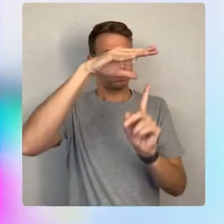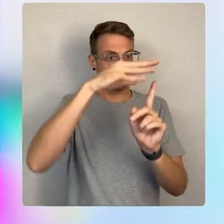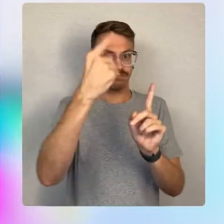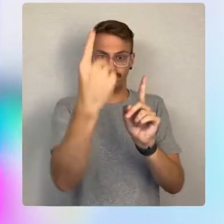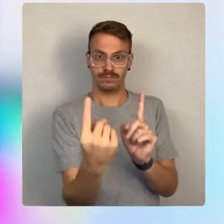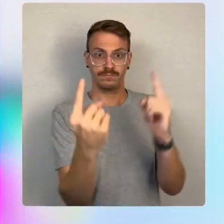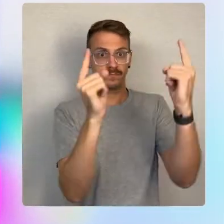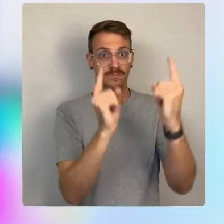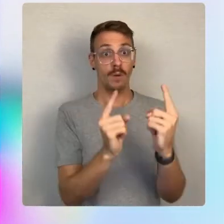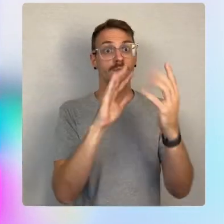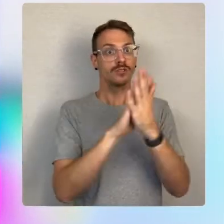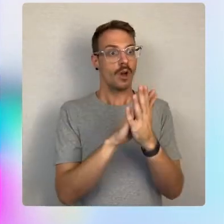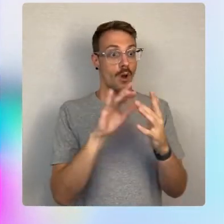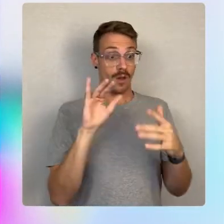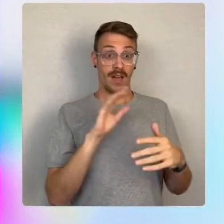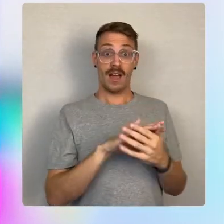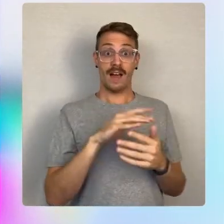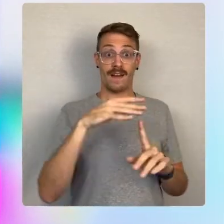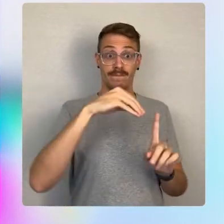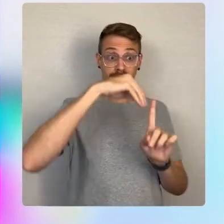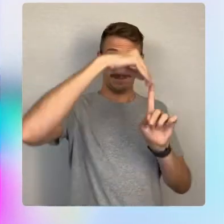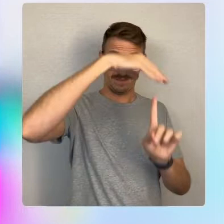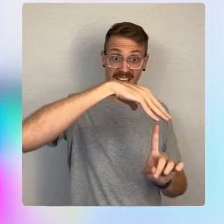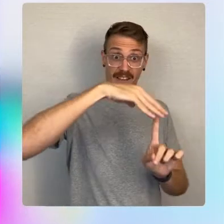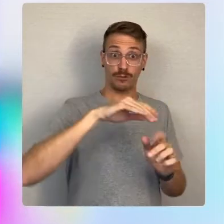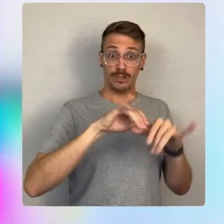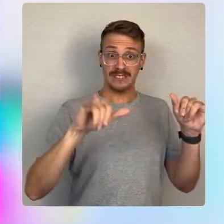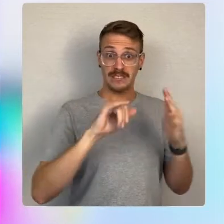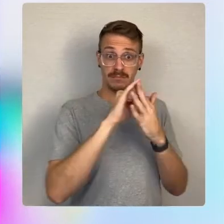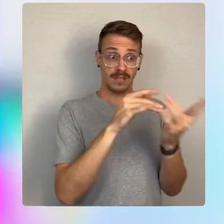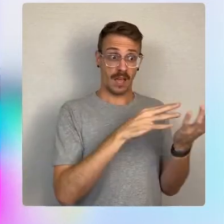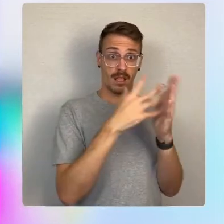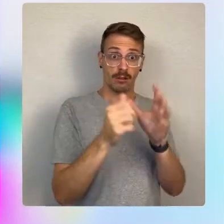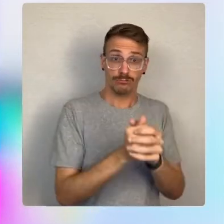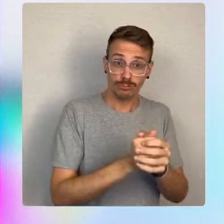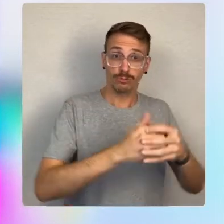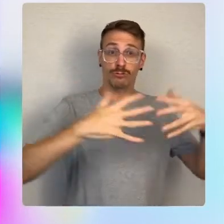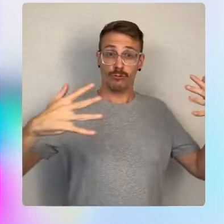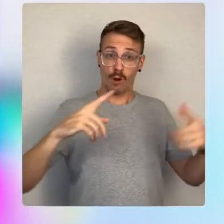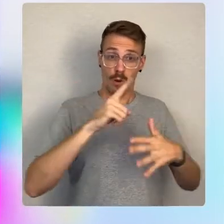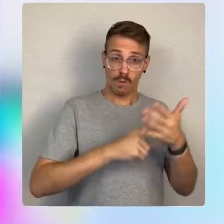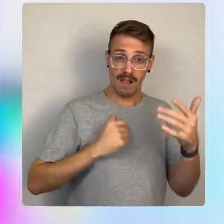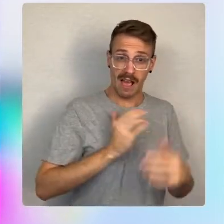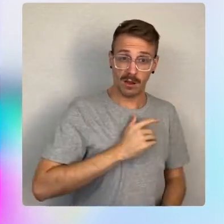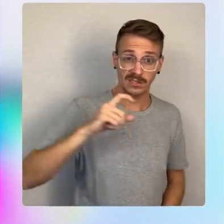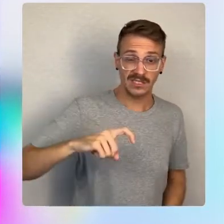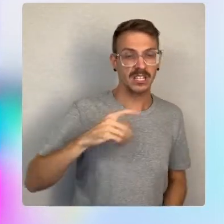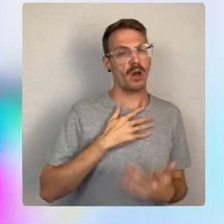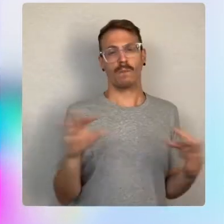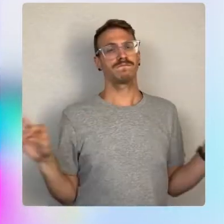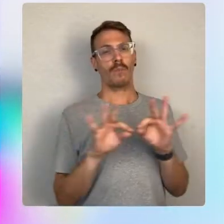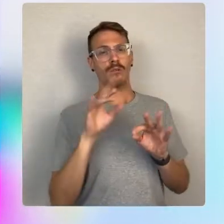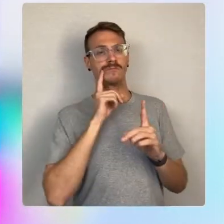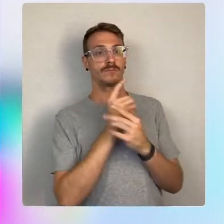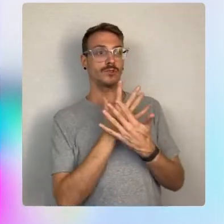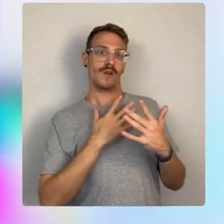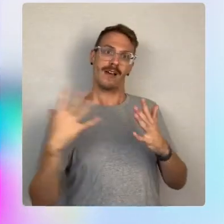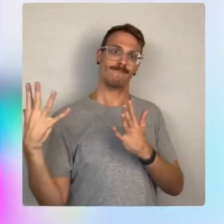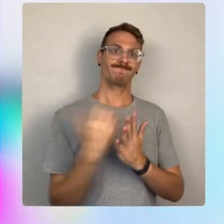So a scalable, future-facing avatar system is essential to maximize the potential for interaction between players in VR,